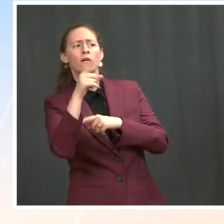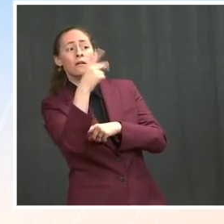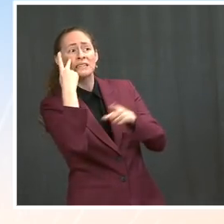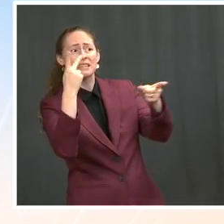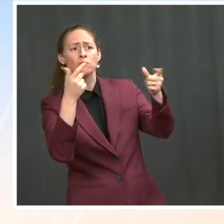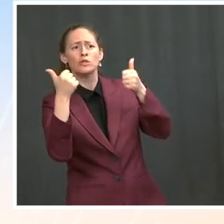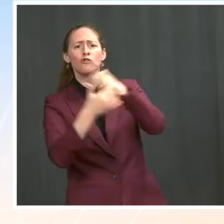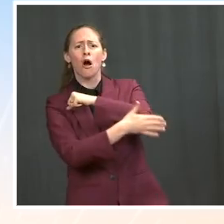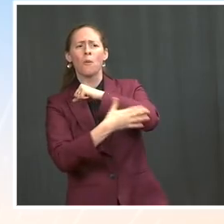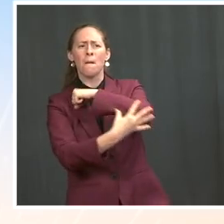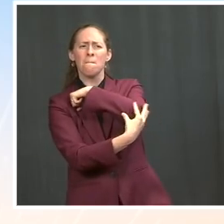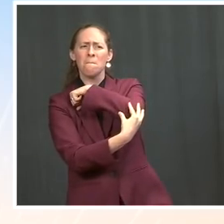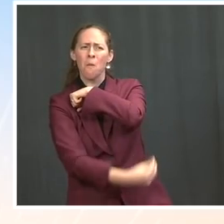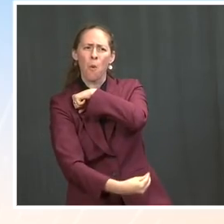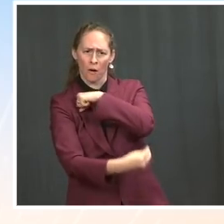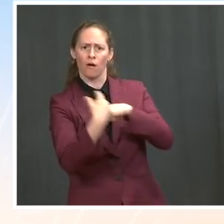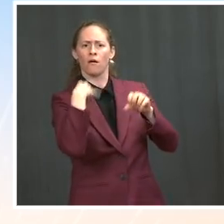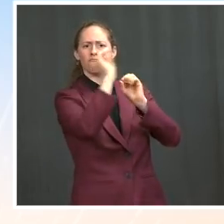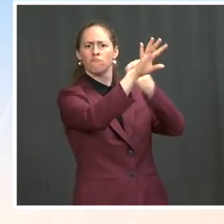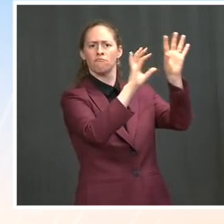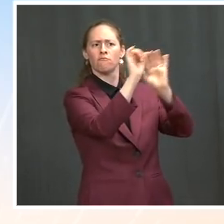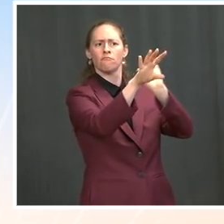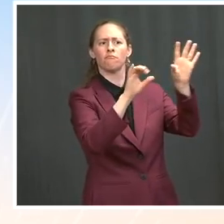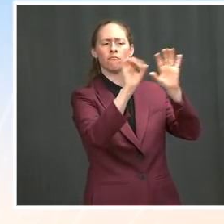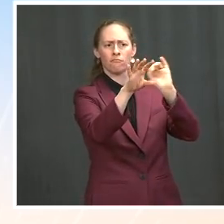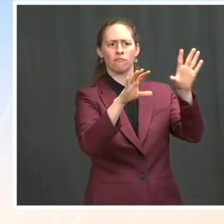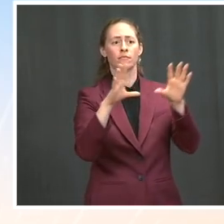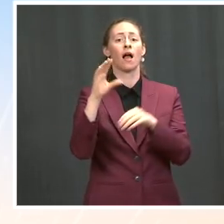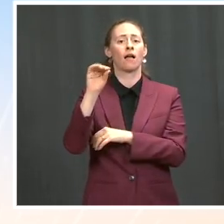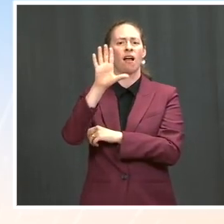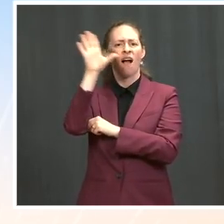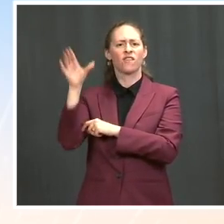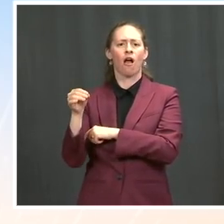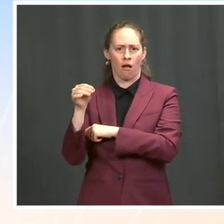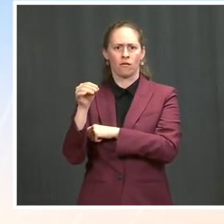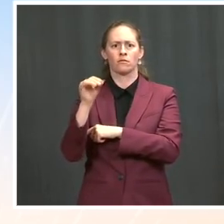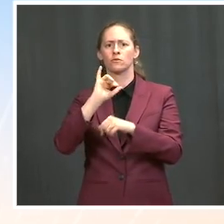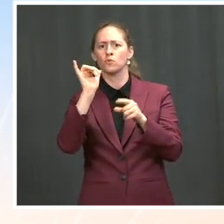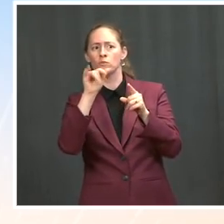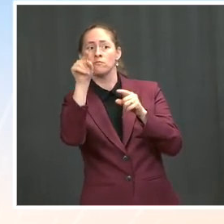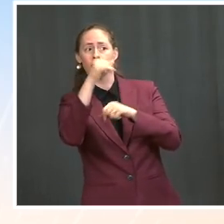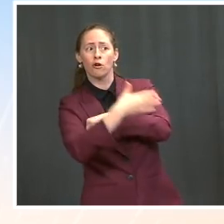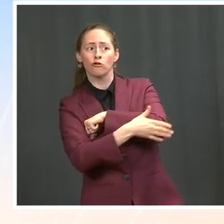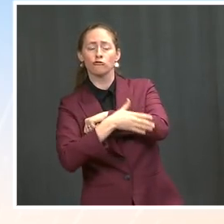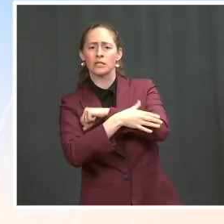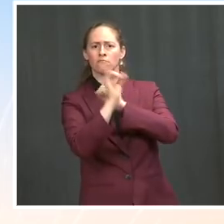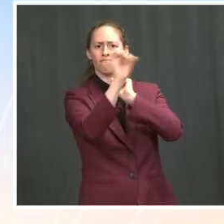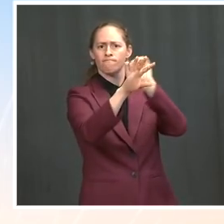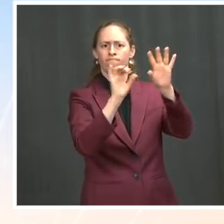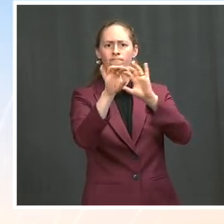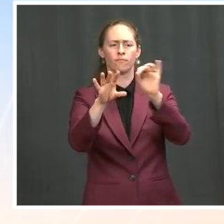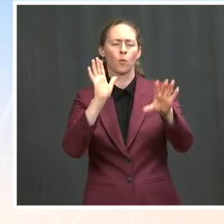In total, the G7 agreed to provide an additional more than 1 billion doses starting in the summer of 2020 [2021].